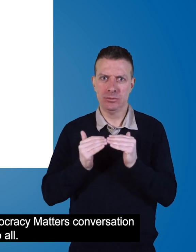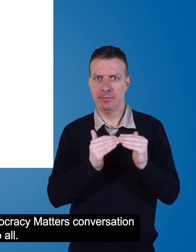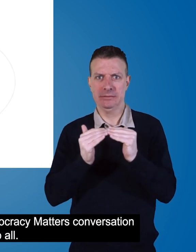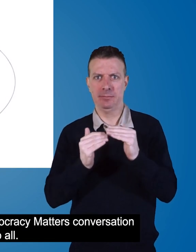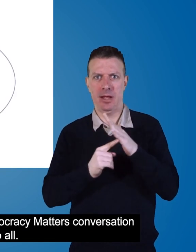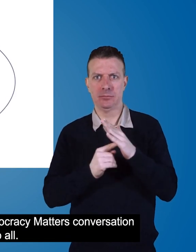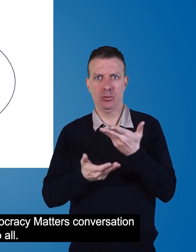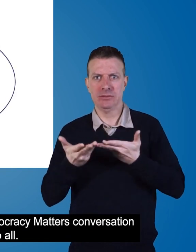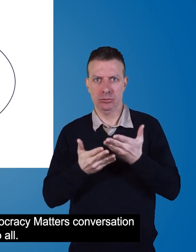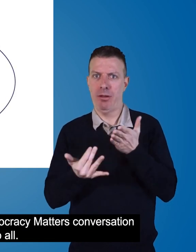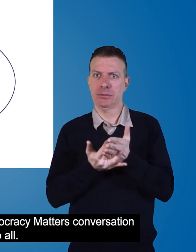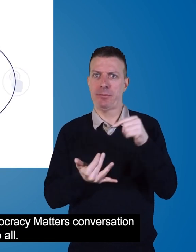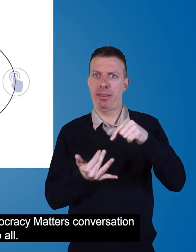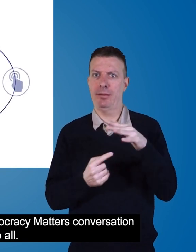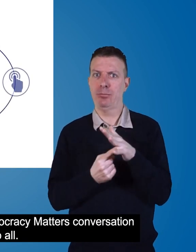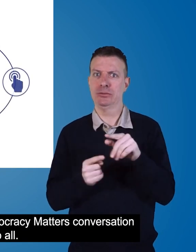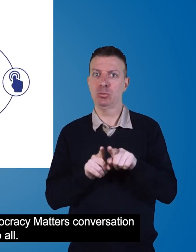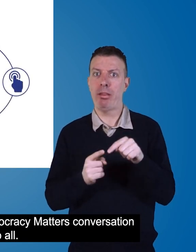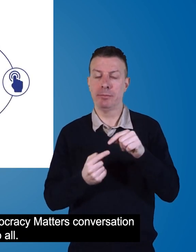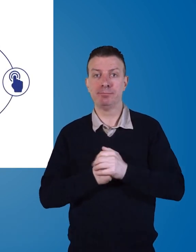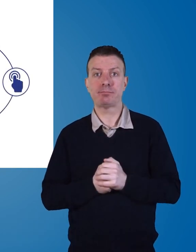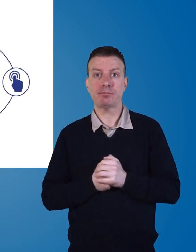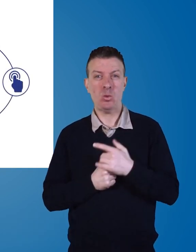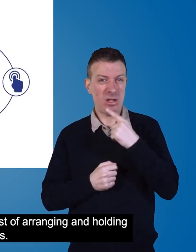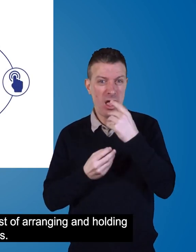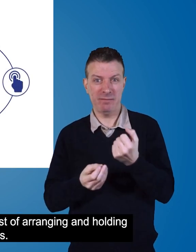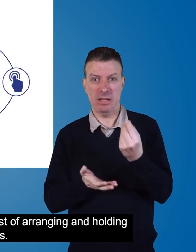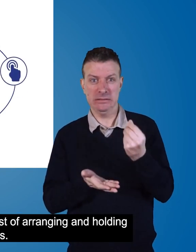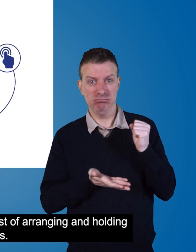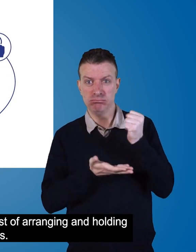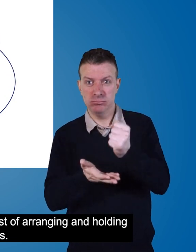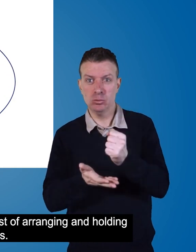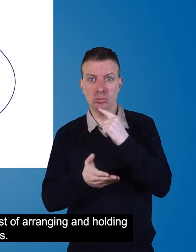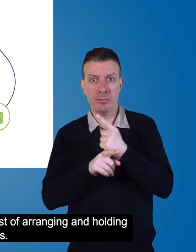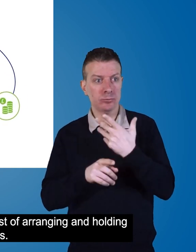Matters conversation accessible to all. We can offer grants to cover the cost of